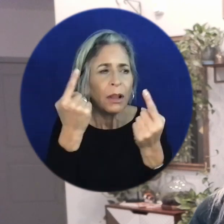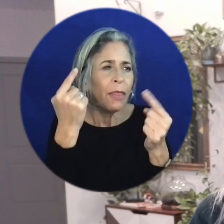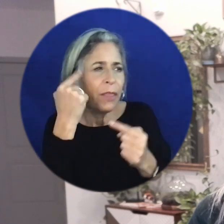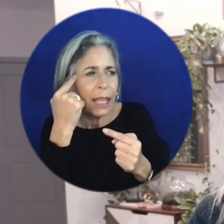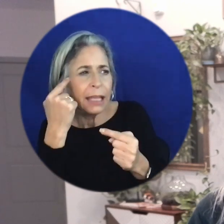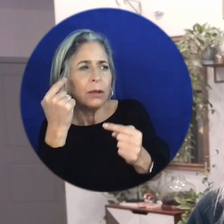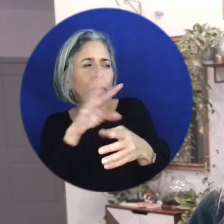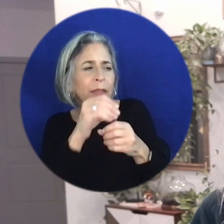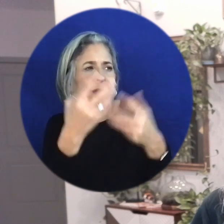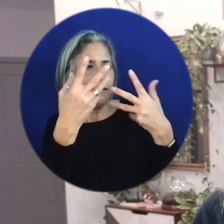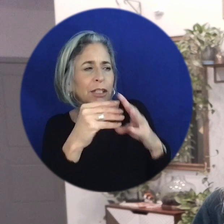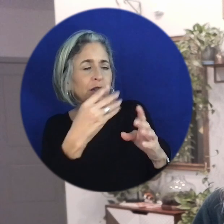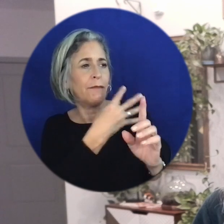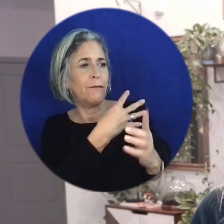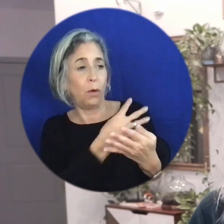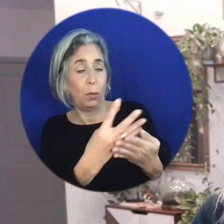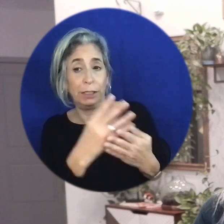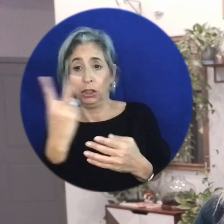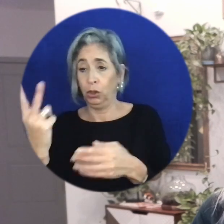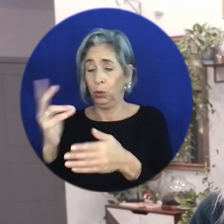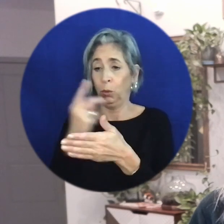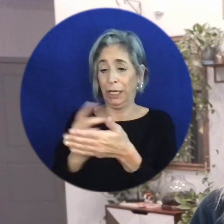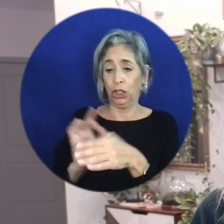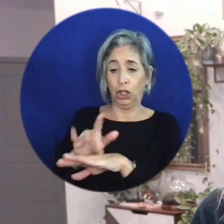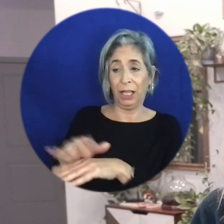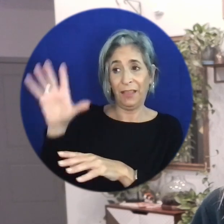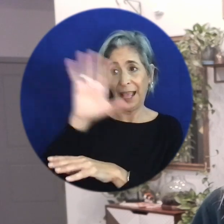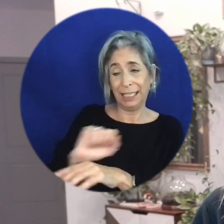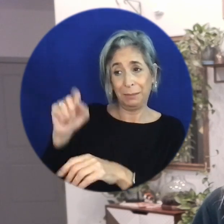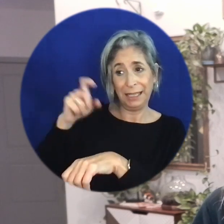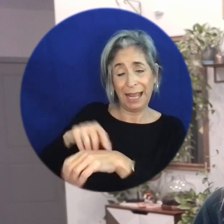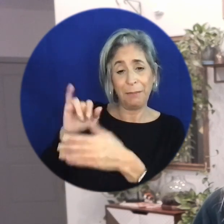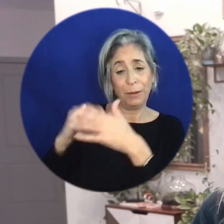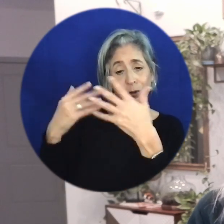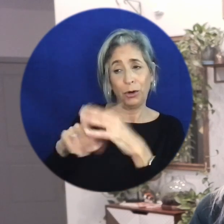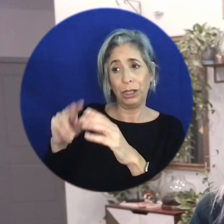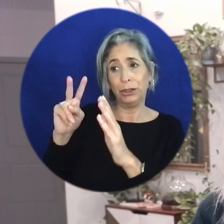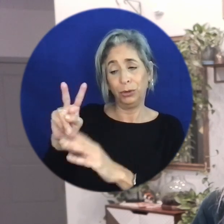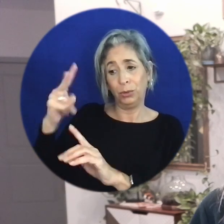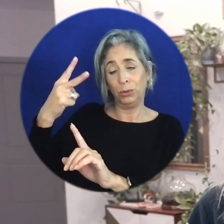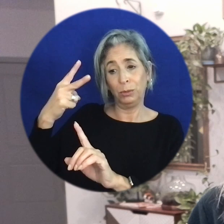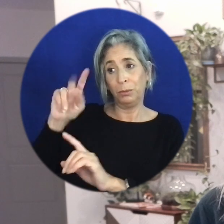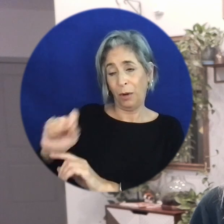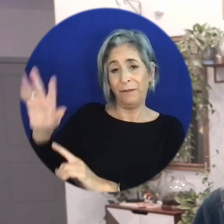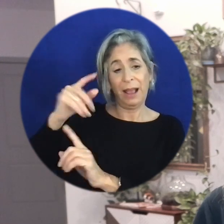of this feature in four weeks, aka two weeks earlier than the estimated time that was already two and a half months